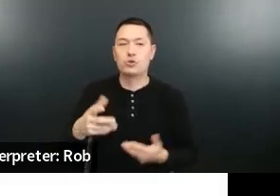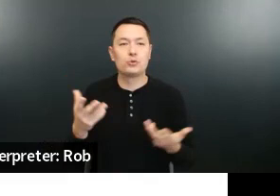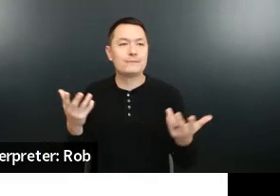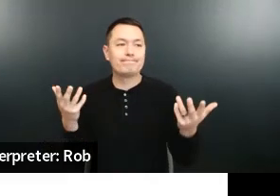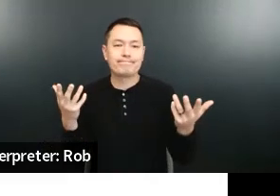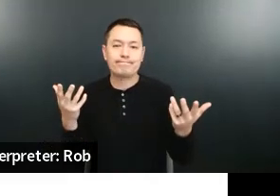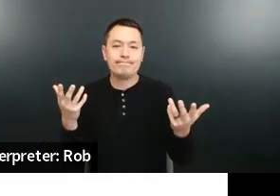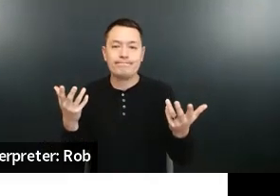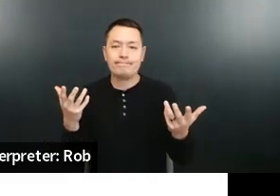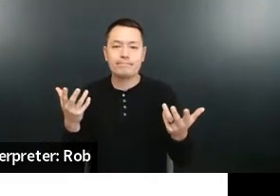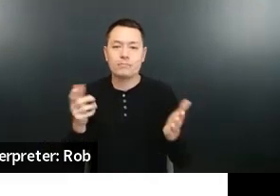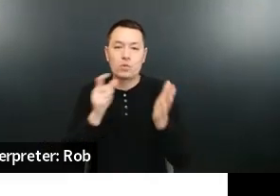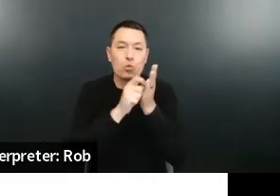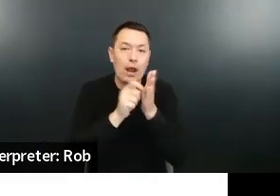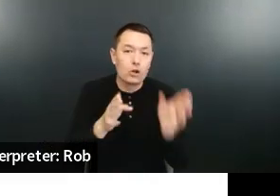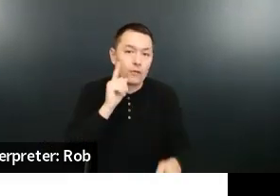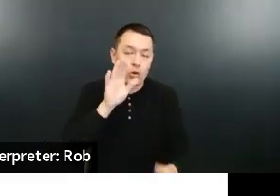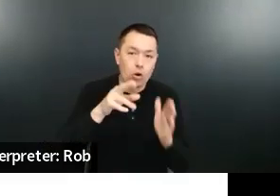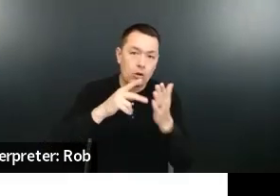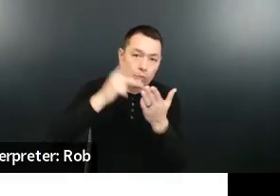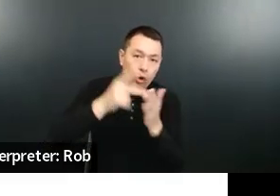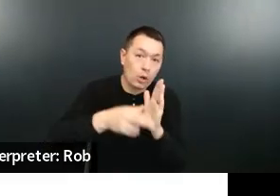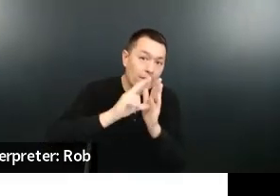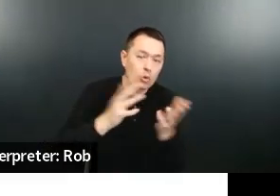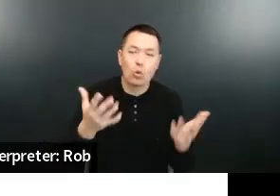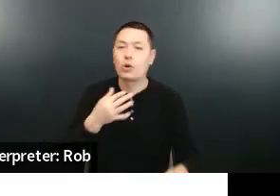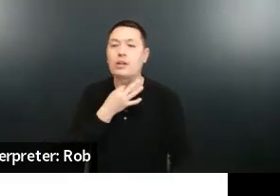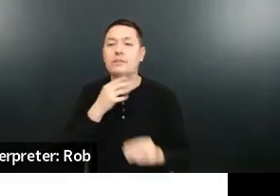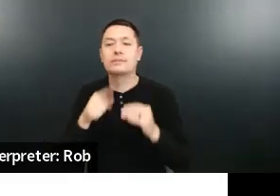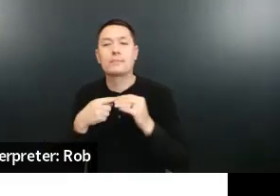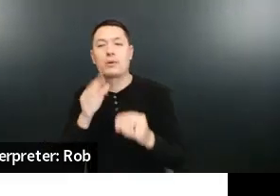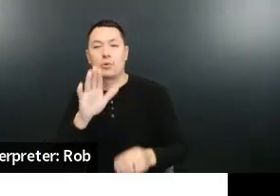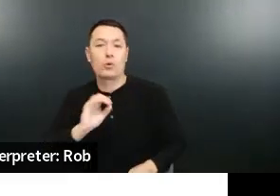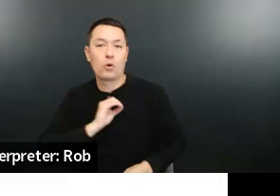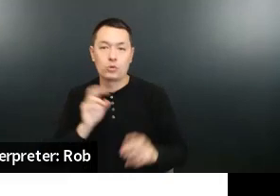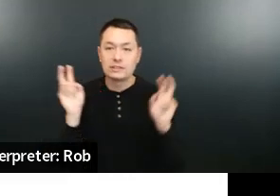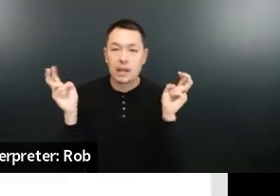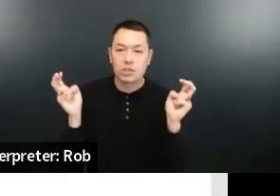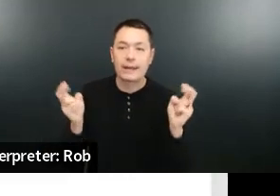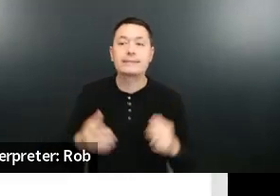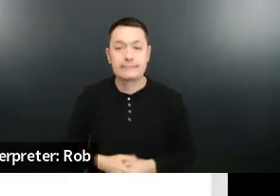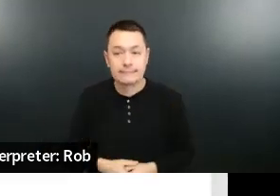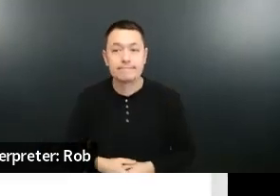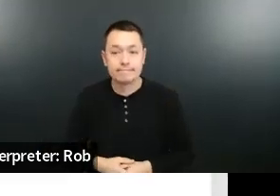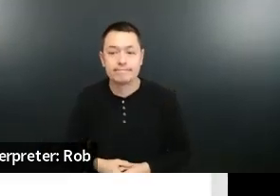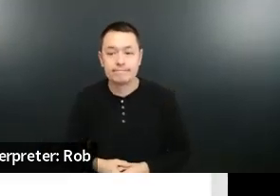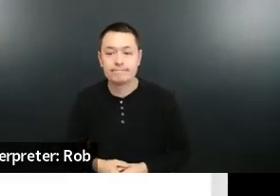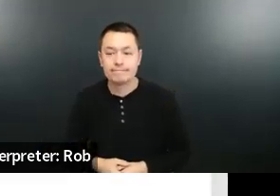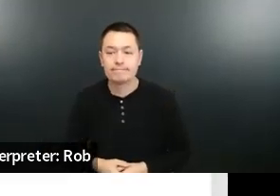be the writer of your program review or if you're curious about your own subjects. And so